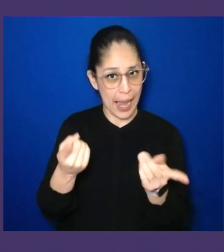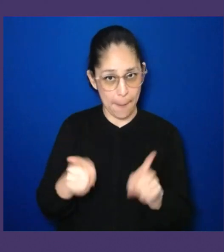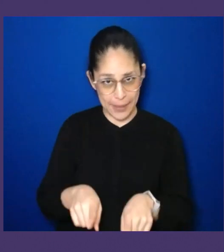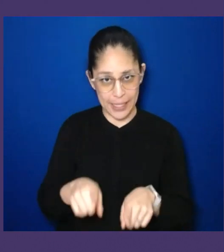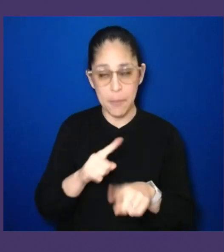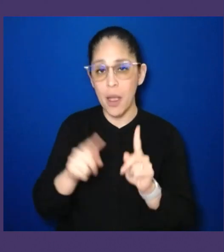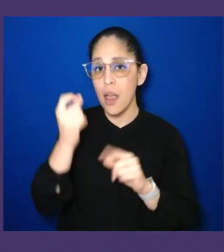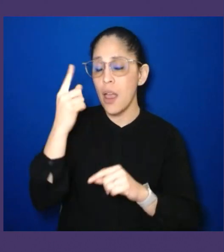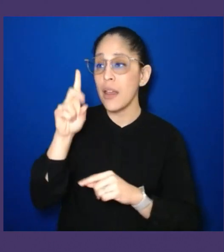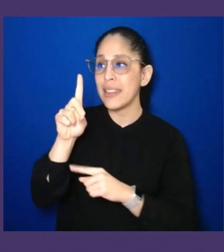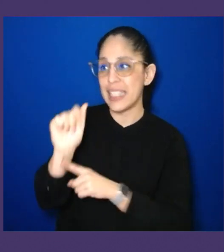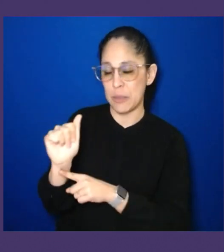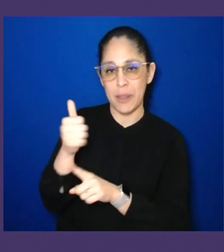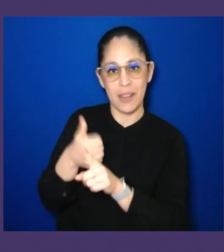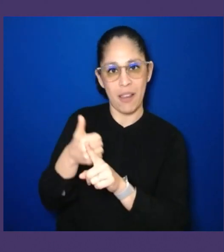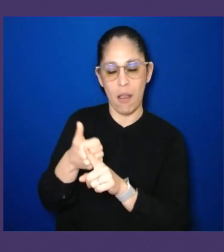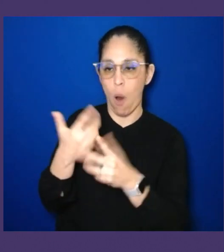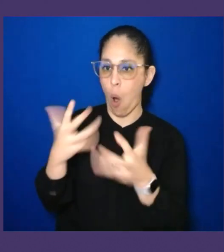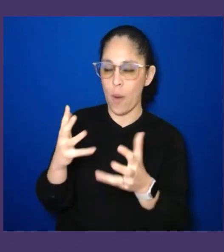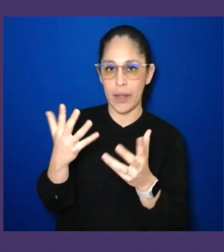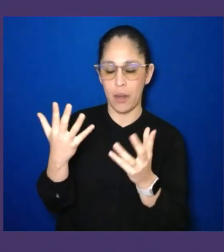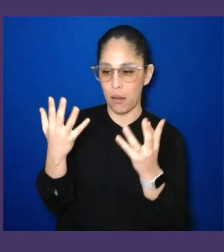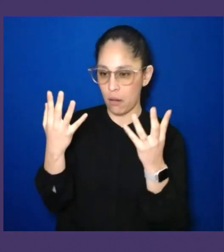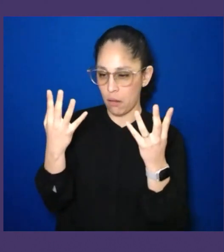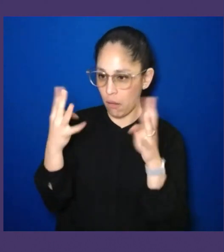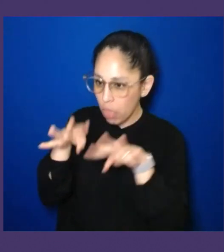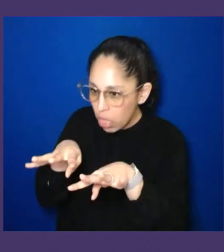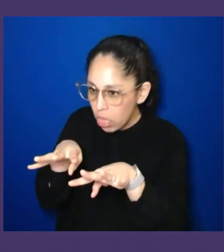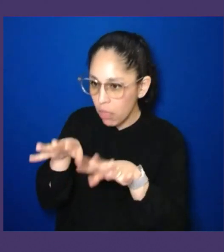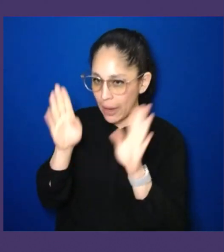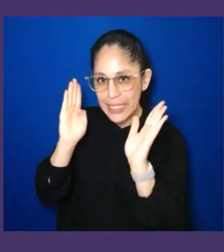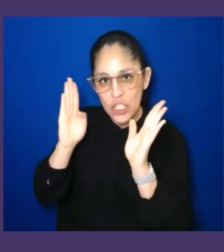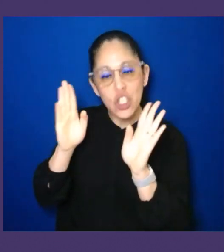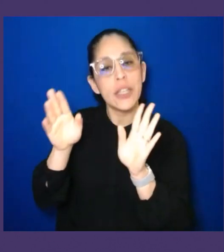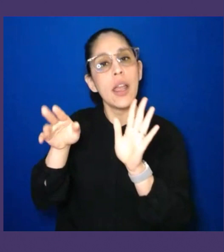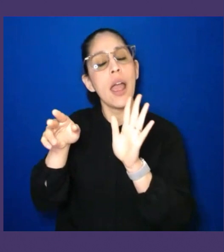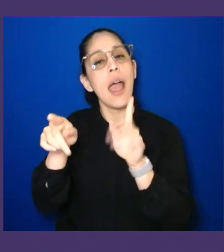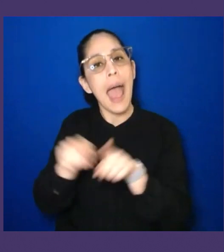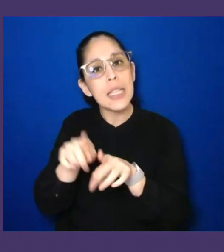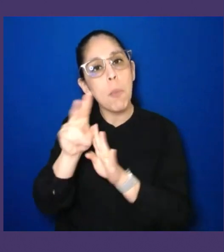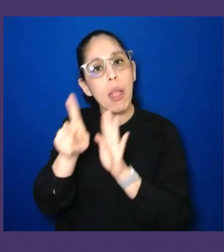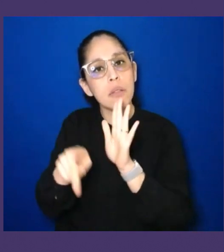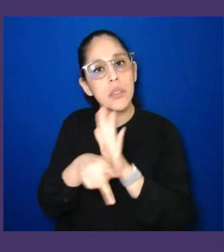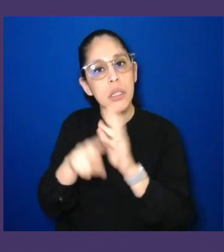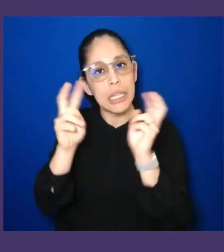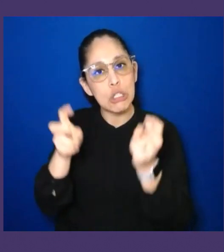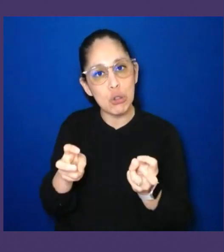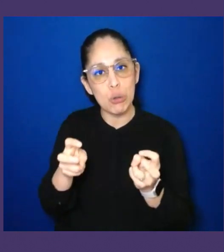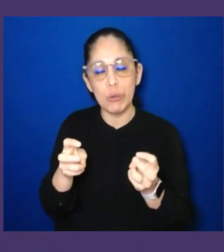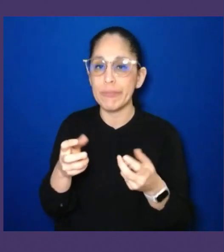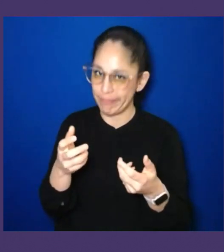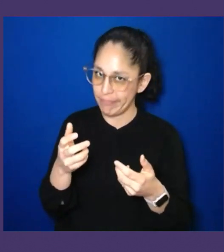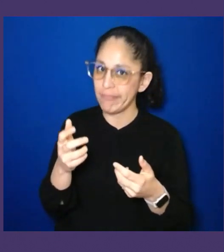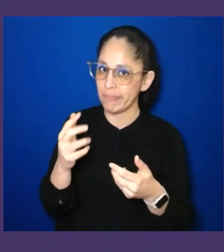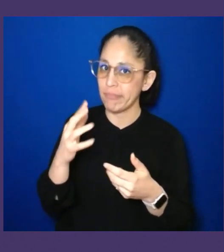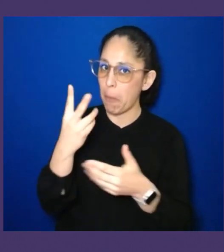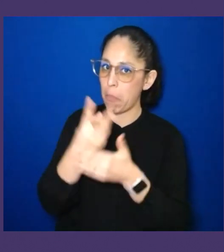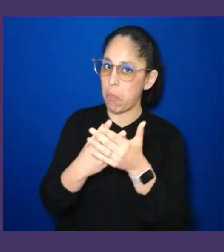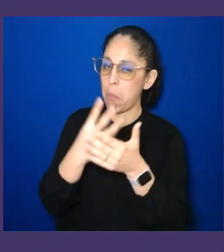gaining attention as a policy issue of consequence, both in government and in the private sector.